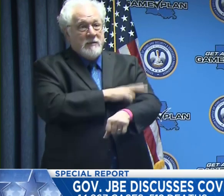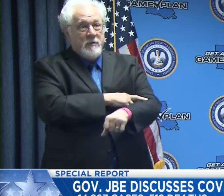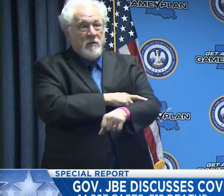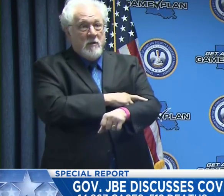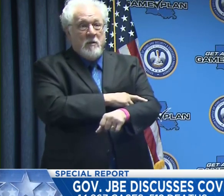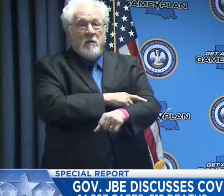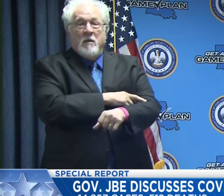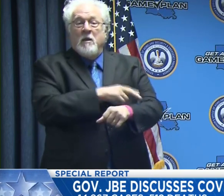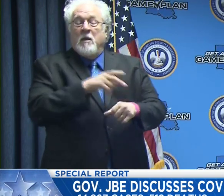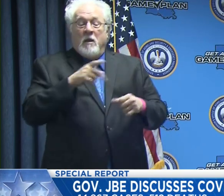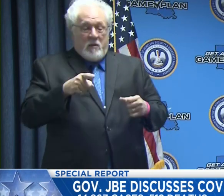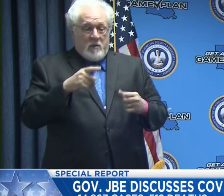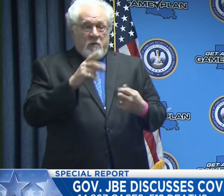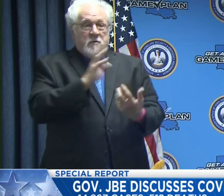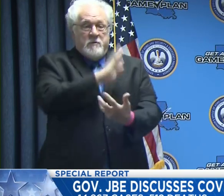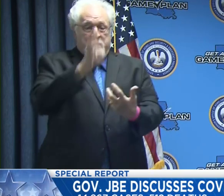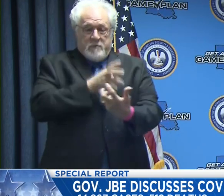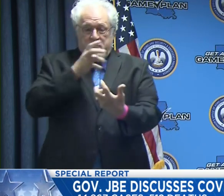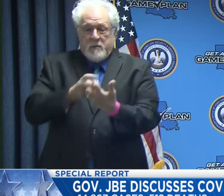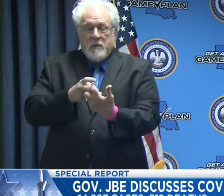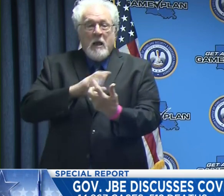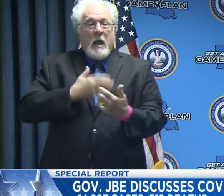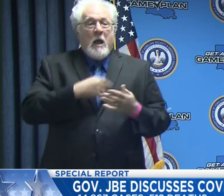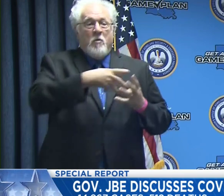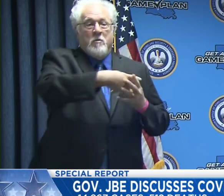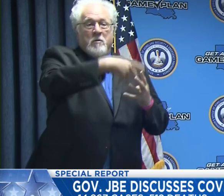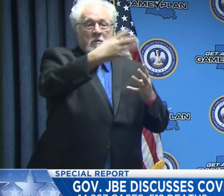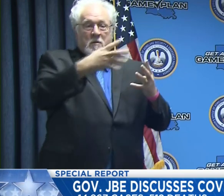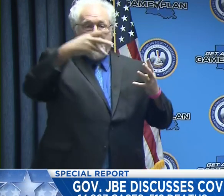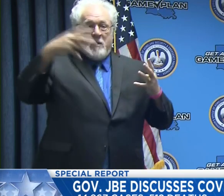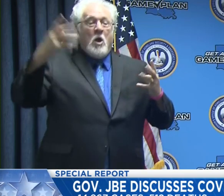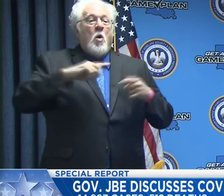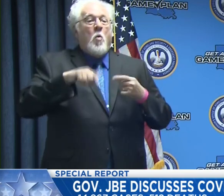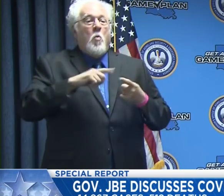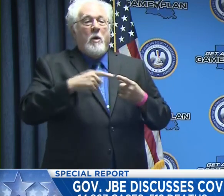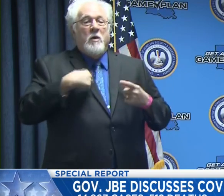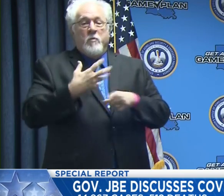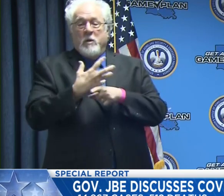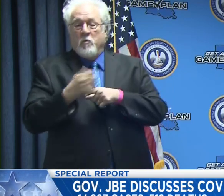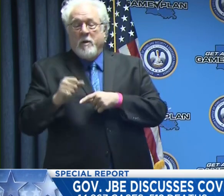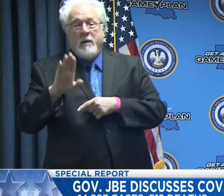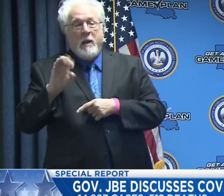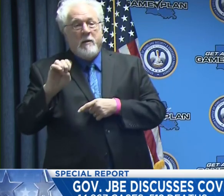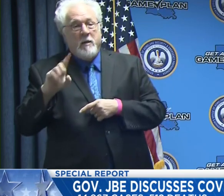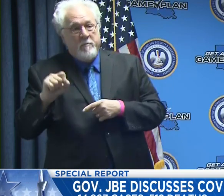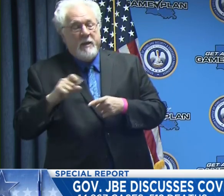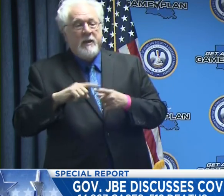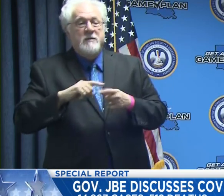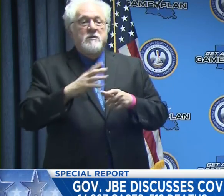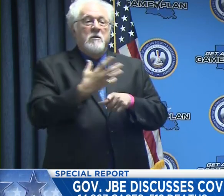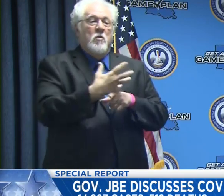DAYS THE AVERAGE PATIENT HAS TO STAY ON THE SELF-ISOLATE AND THE